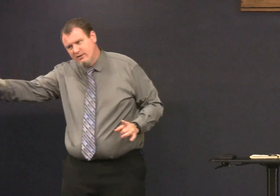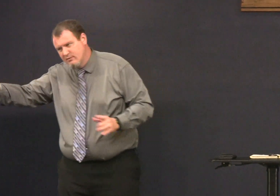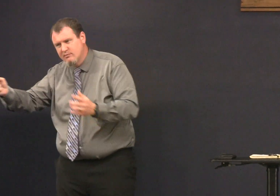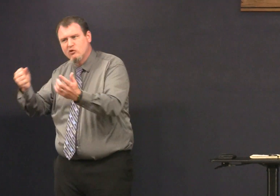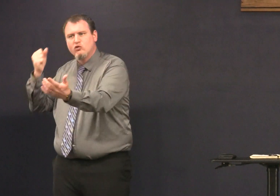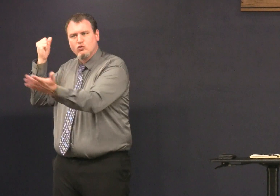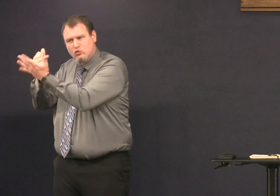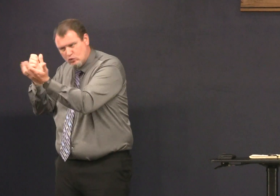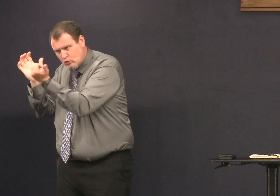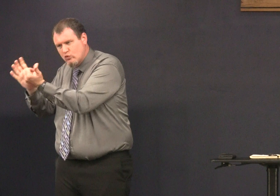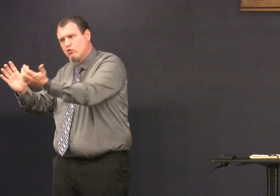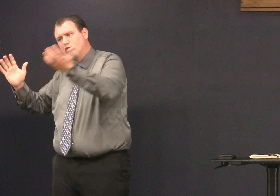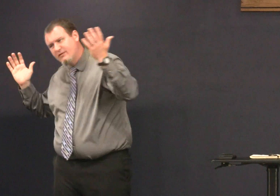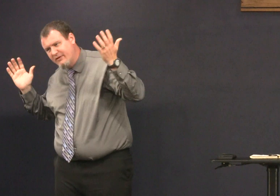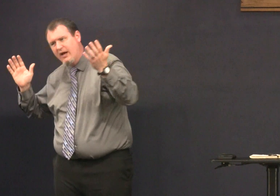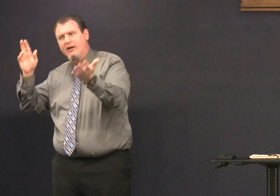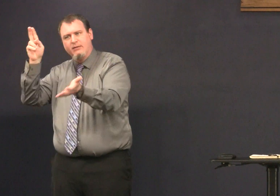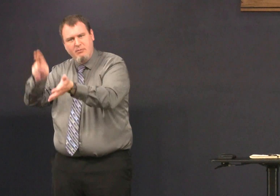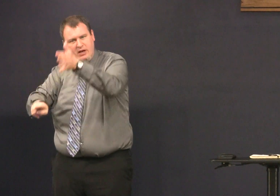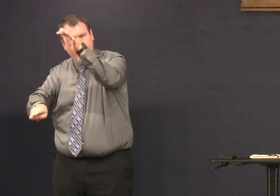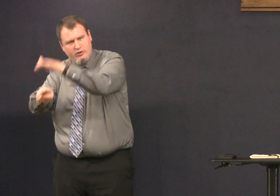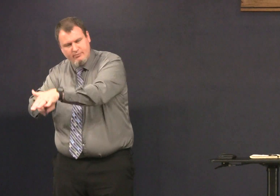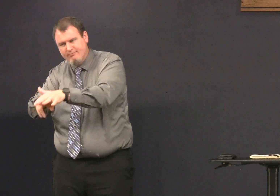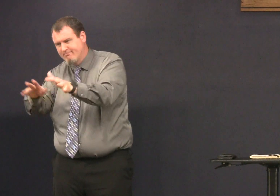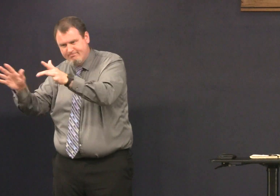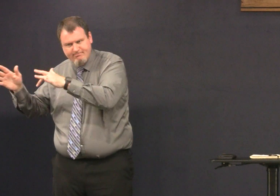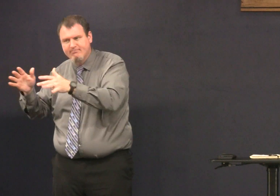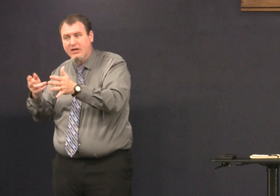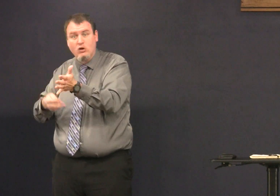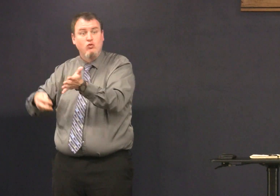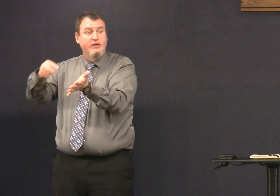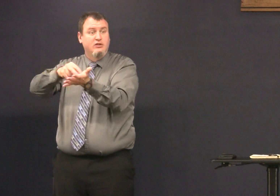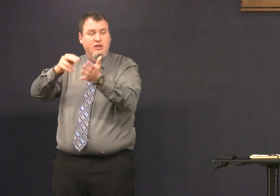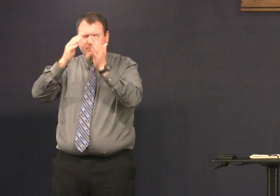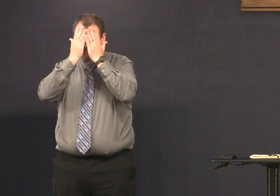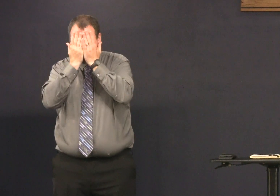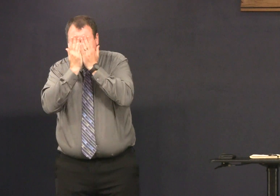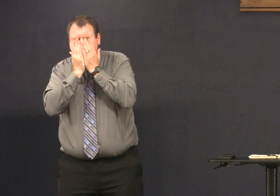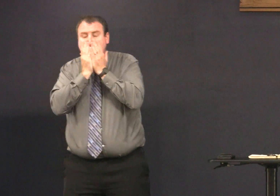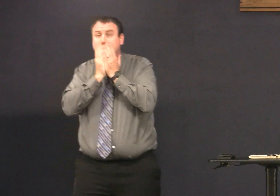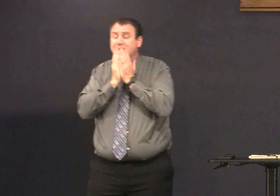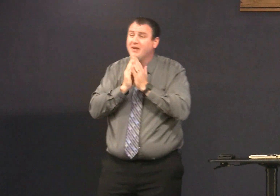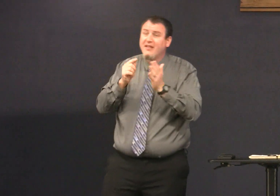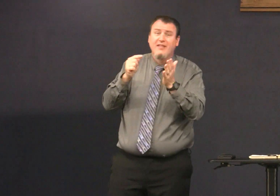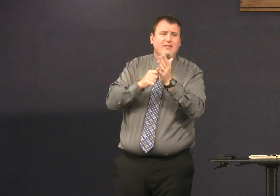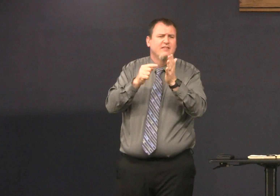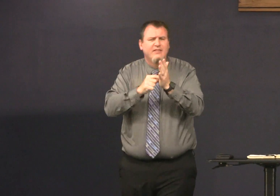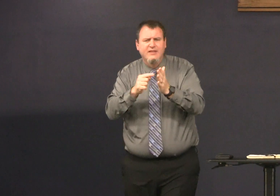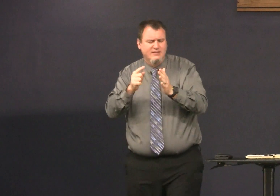you know the rest of the story Jesus has taken and nailed to the cross and put in the Tomb